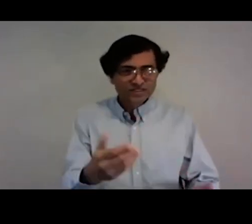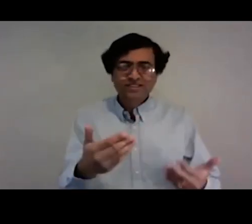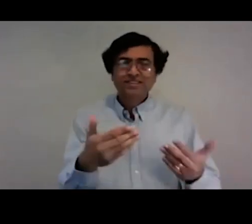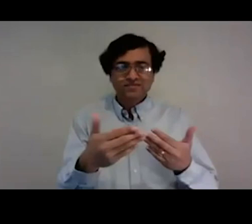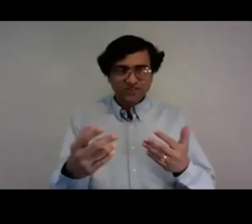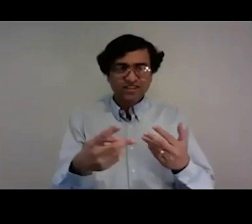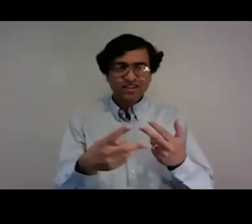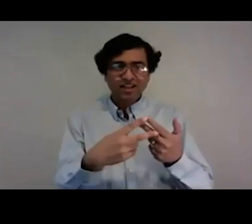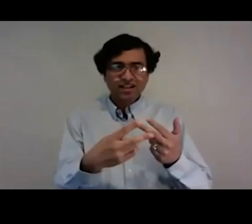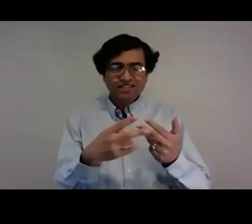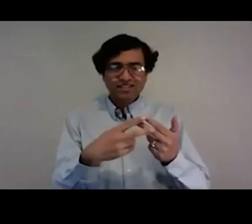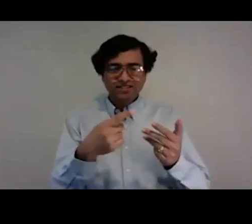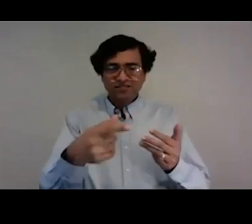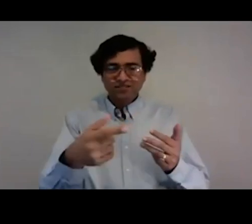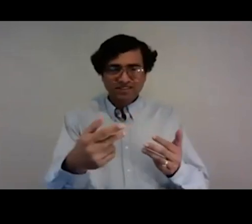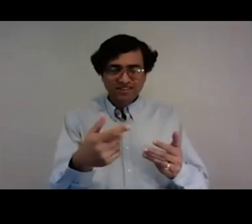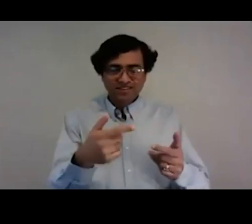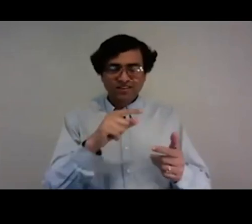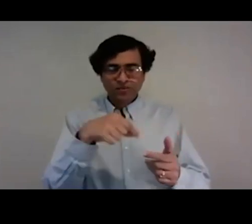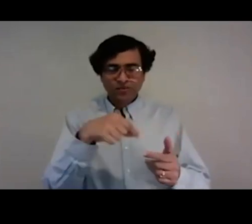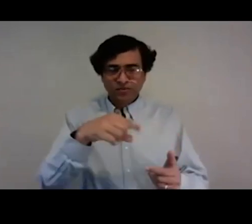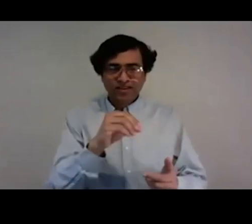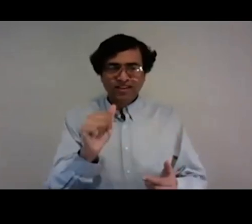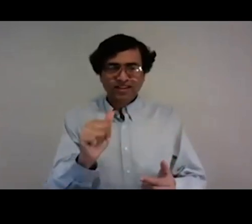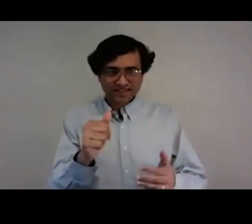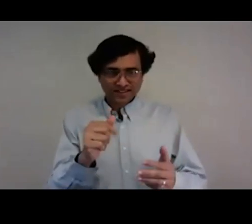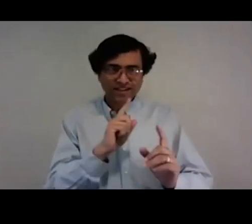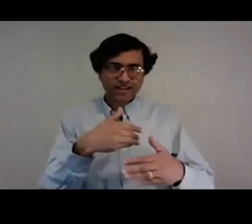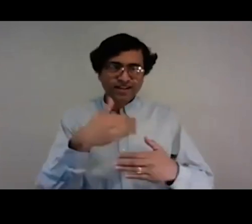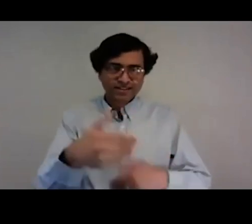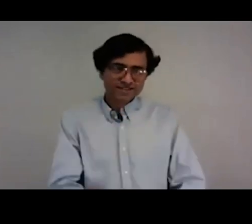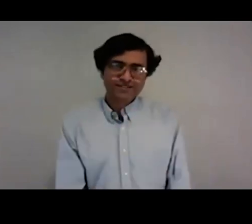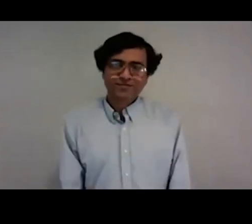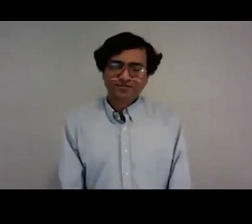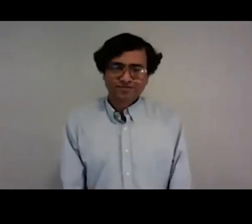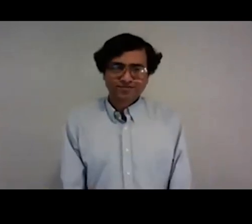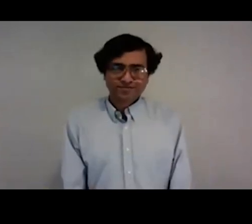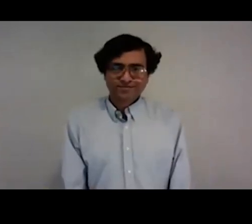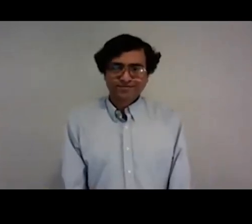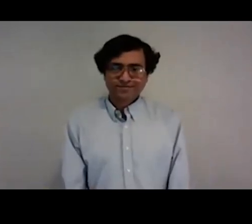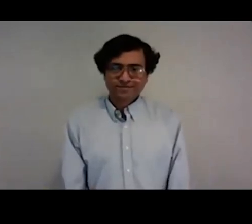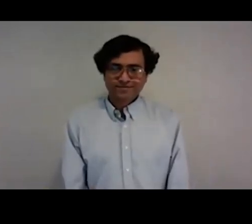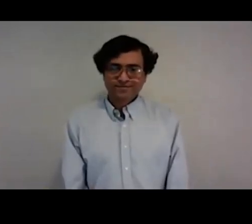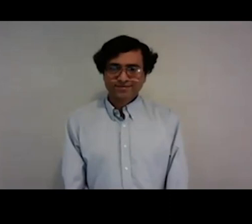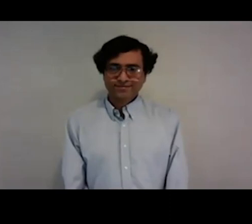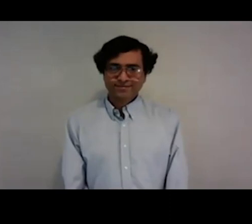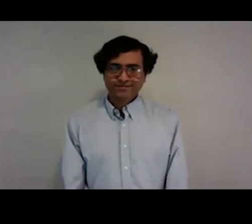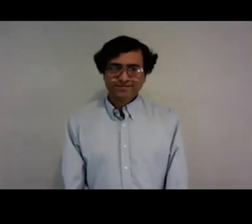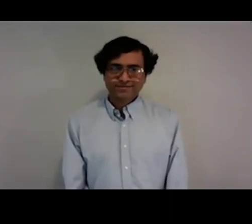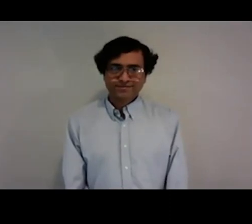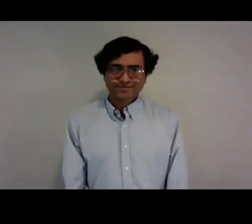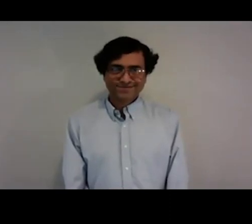and new ways of using it. And there's going to be a Q&A momentarily, and I'll be happy